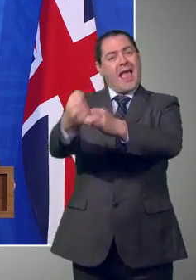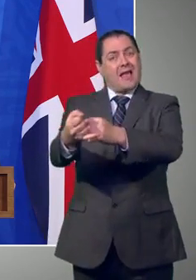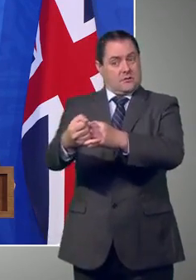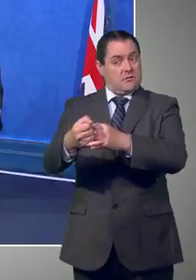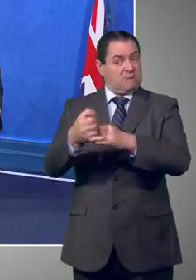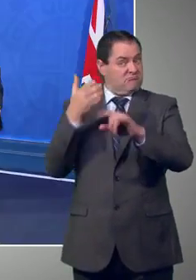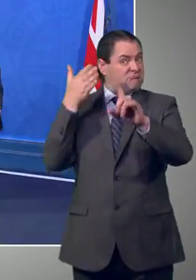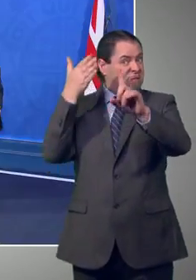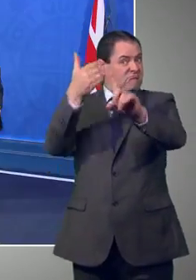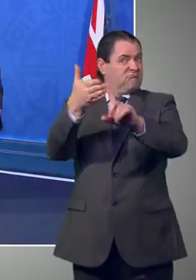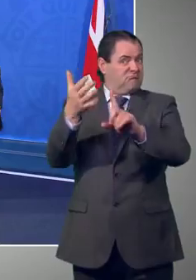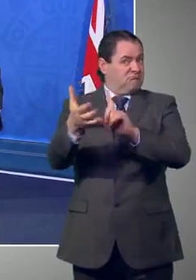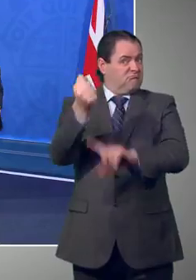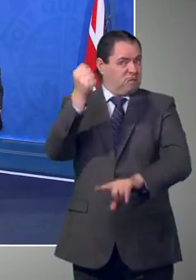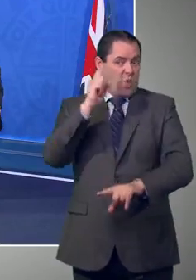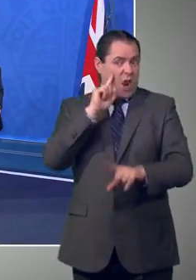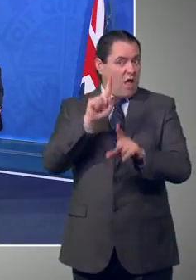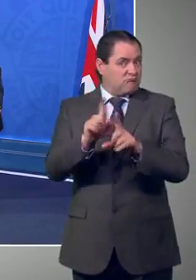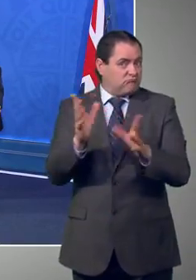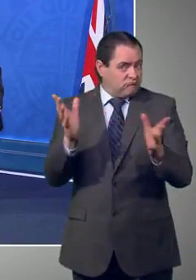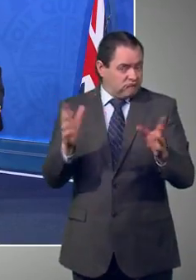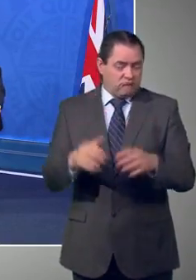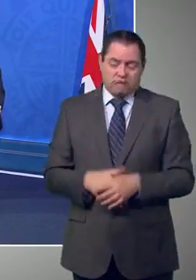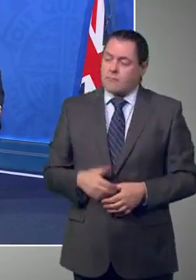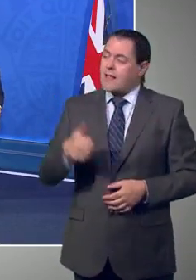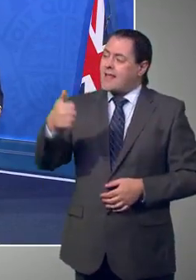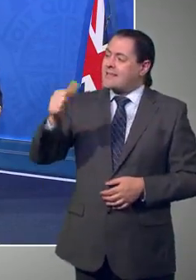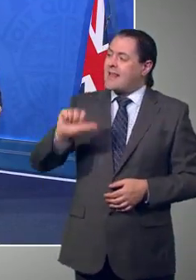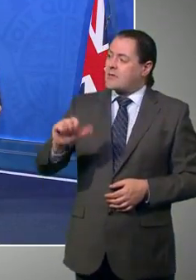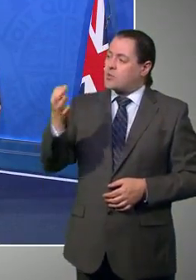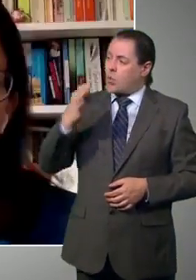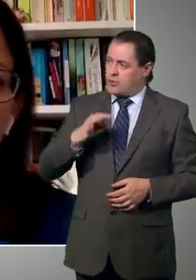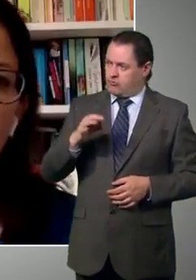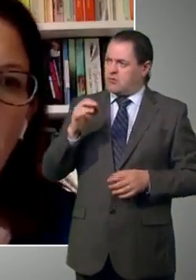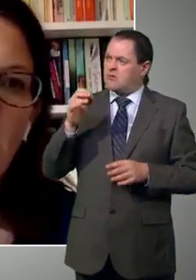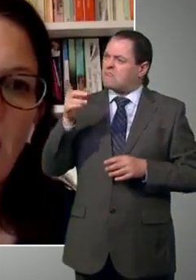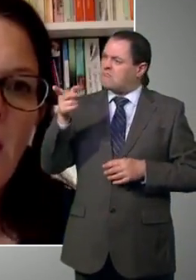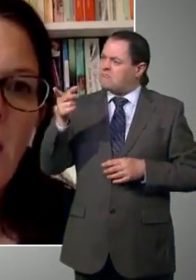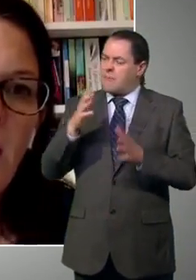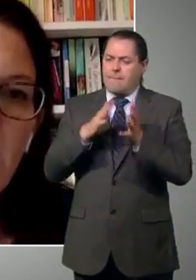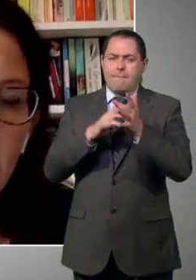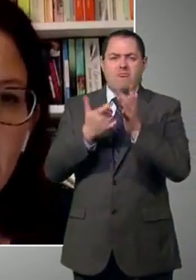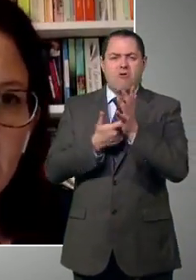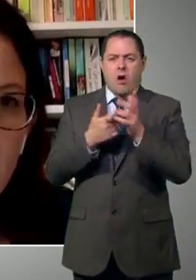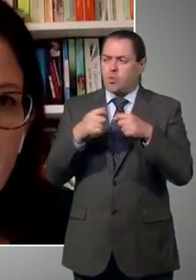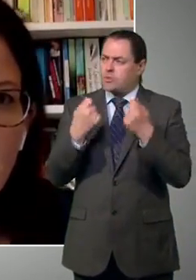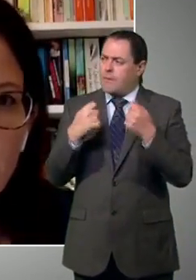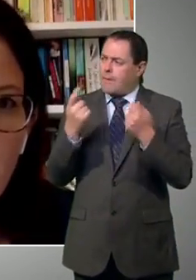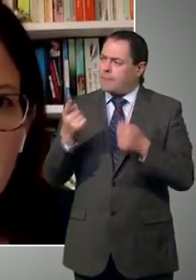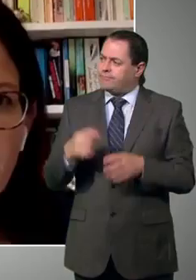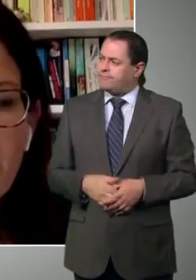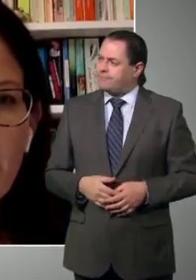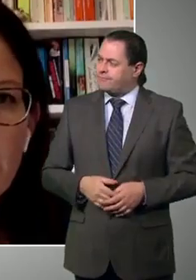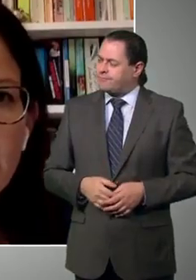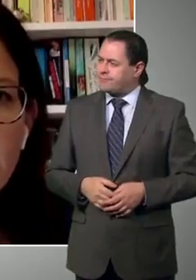track for that target too Next